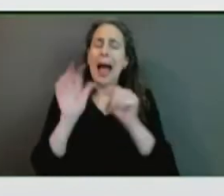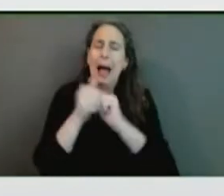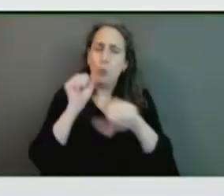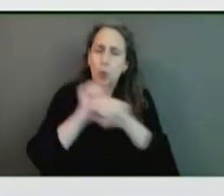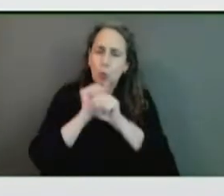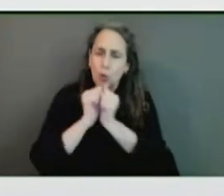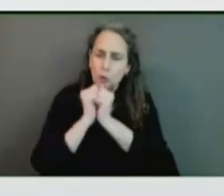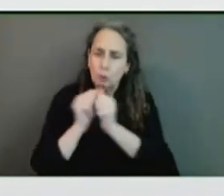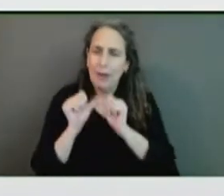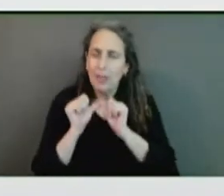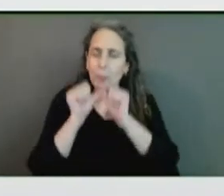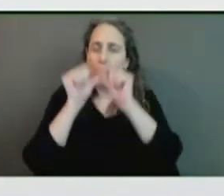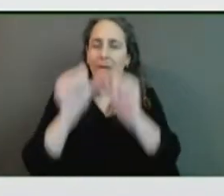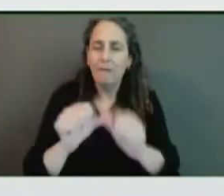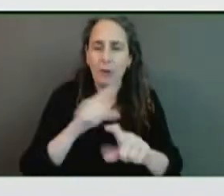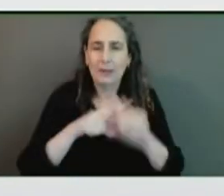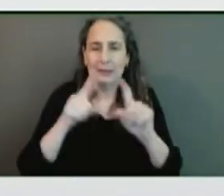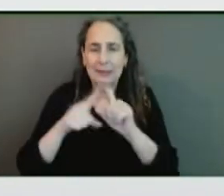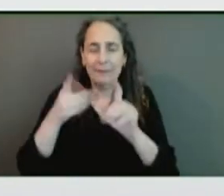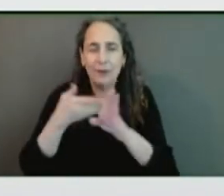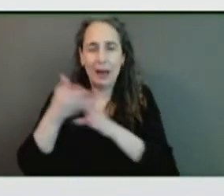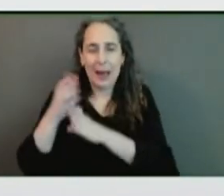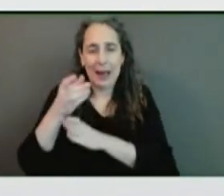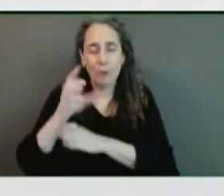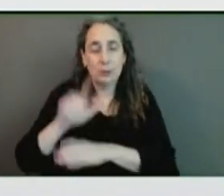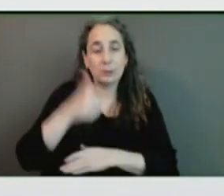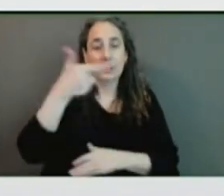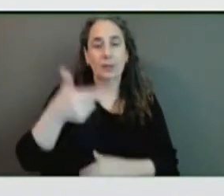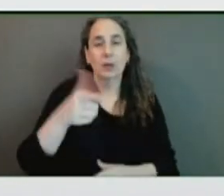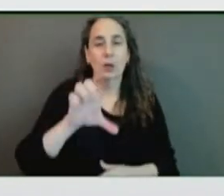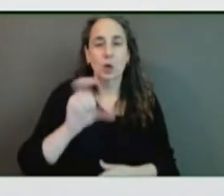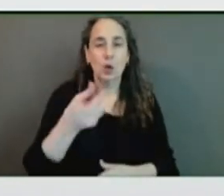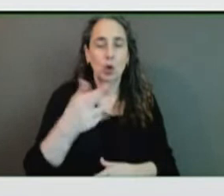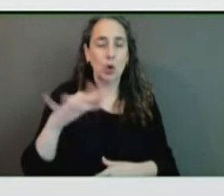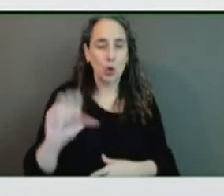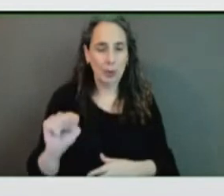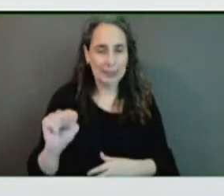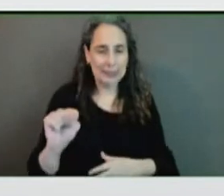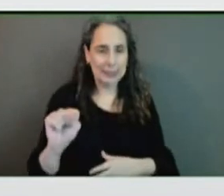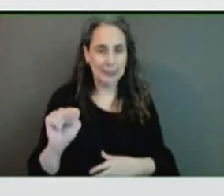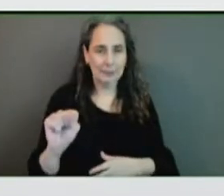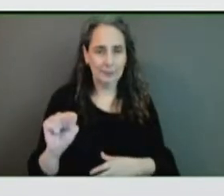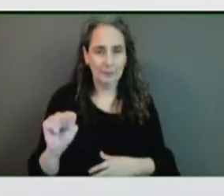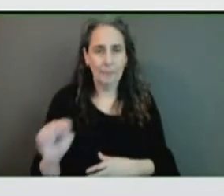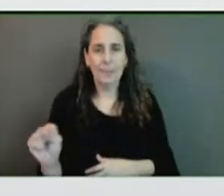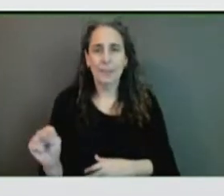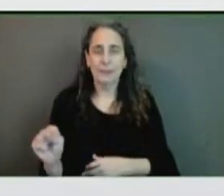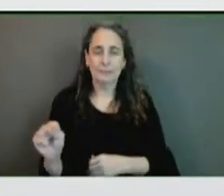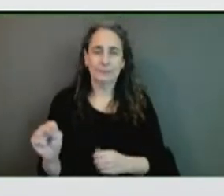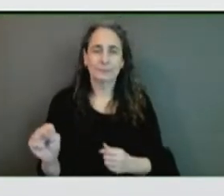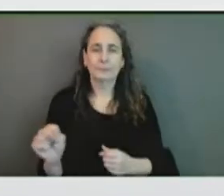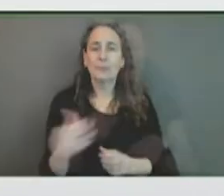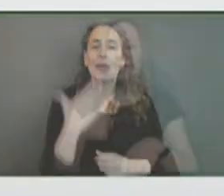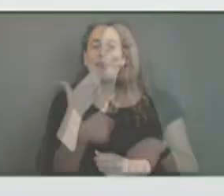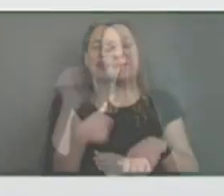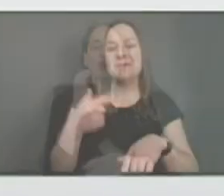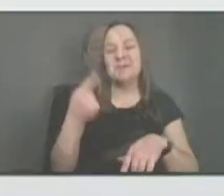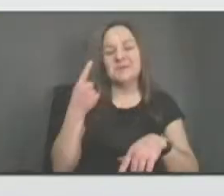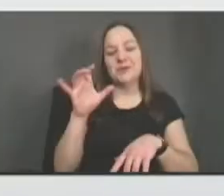that I've shared, but most importantly to discuss how we work together moving forward in these areas. First alternative,